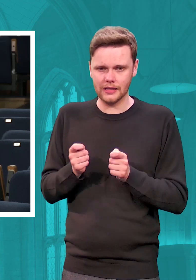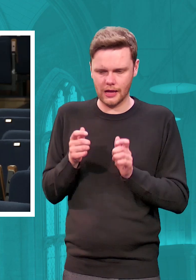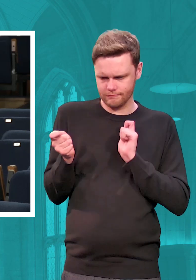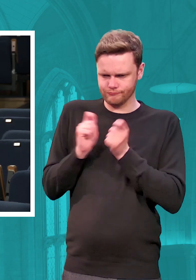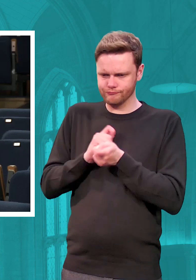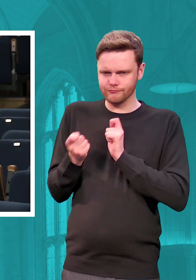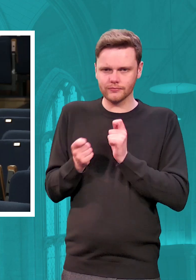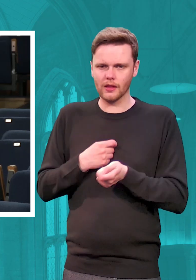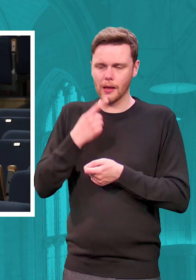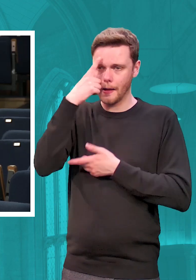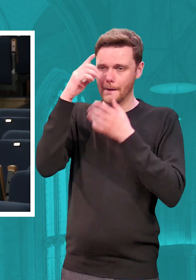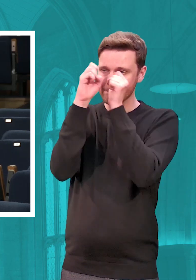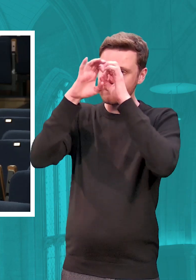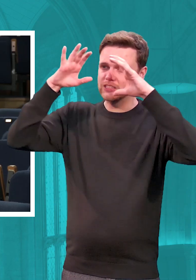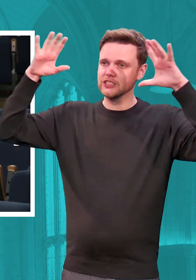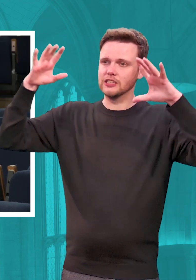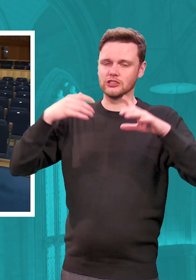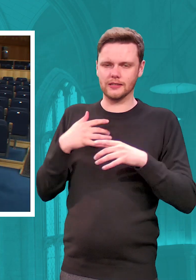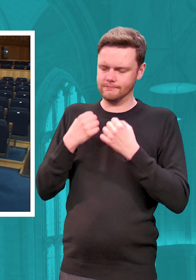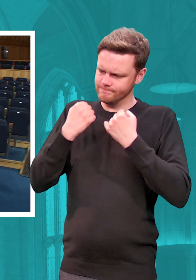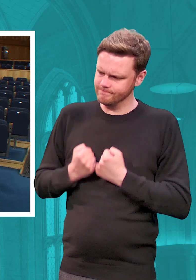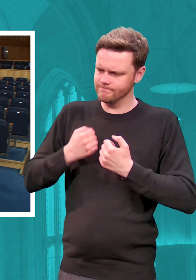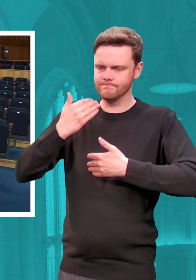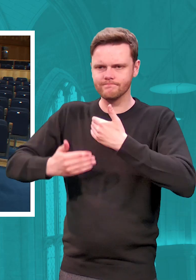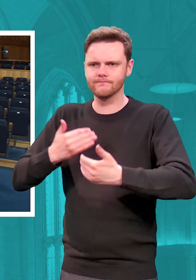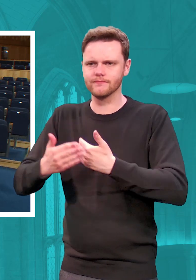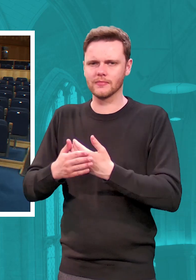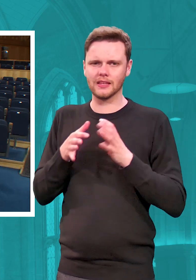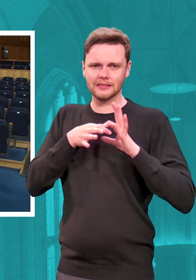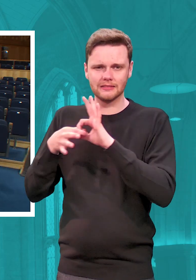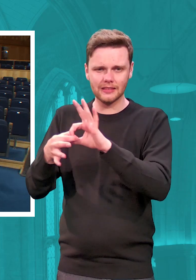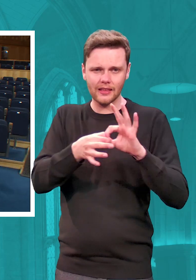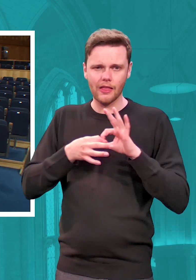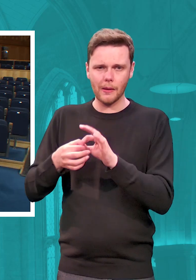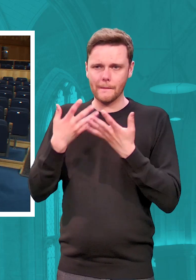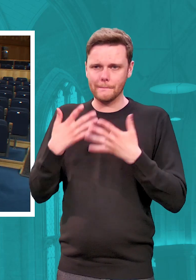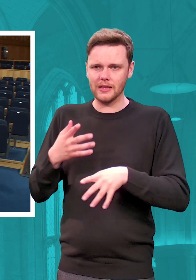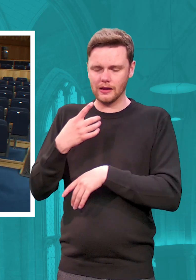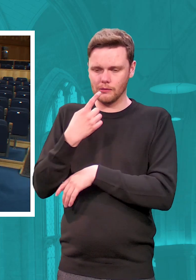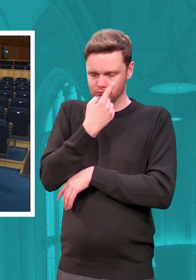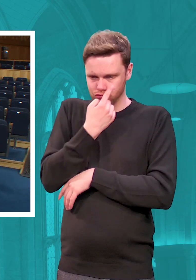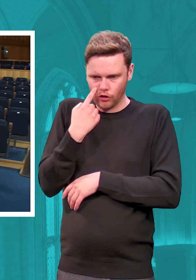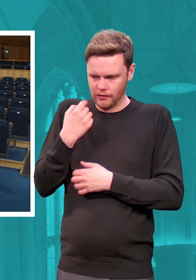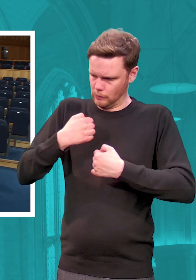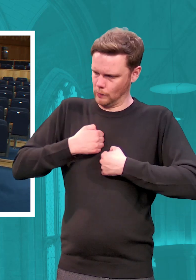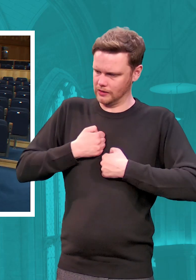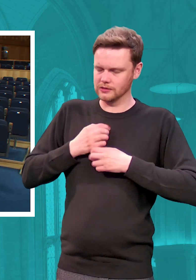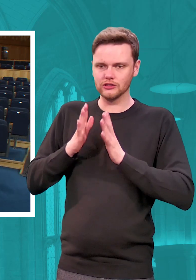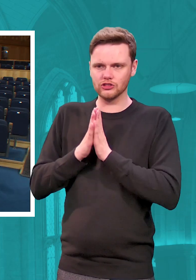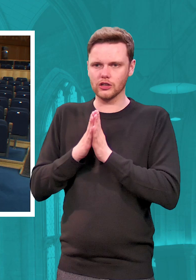imagination, and determination. Together, they have proved that we as a church can adapt and change.